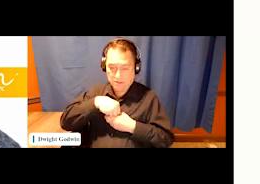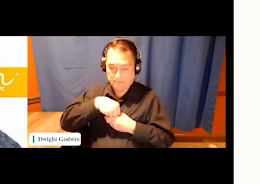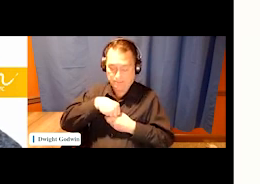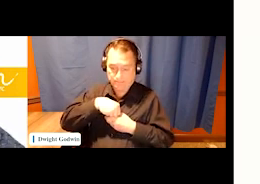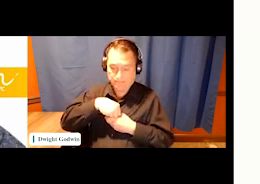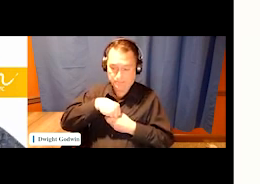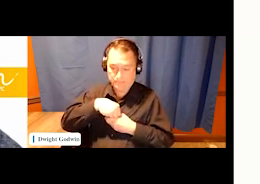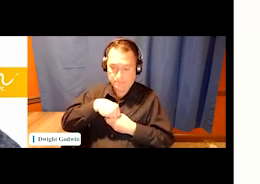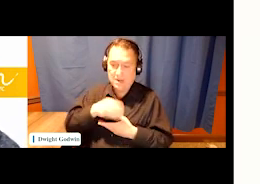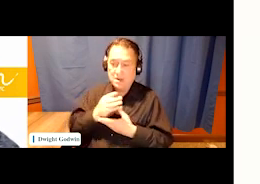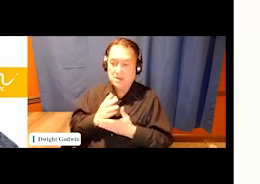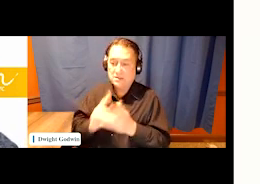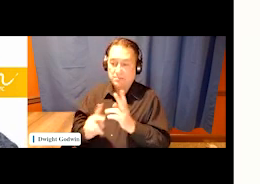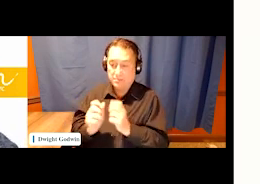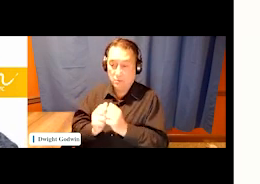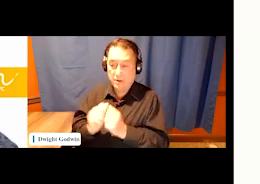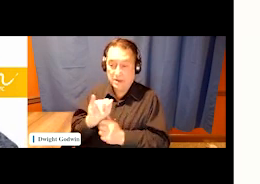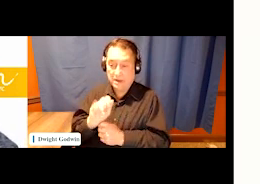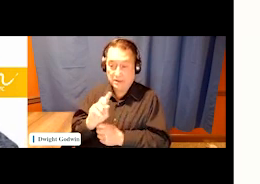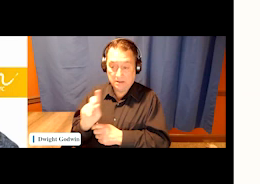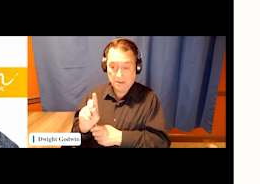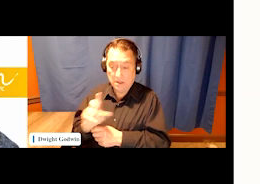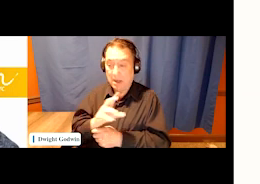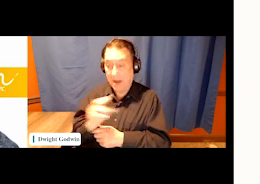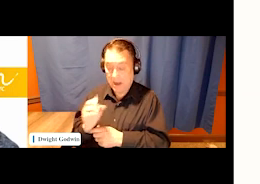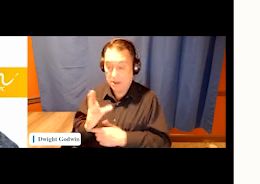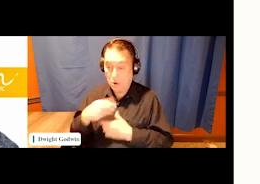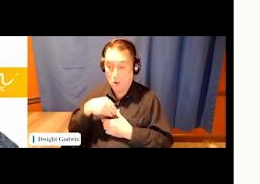some people with IDD and autism, or other forms,